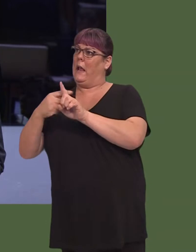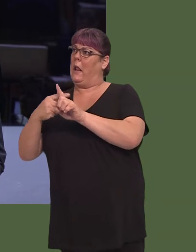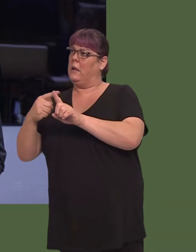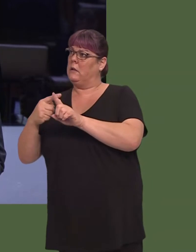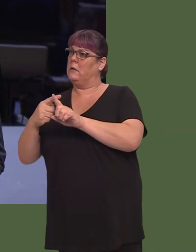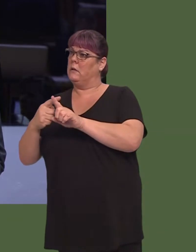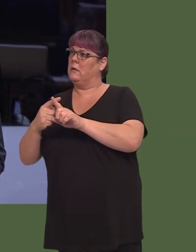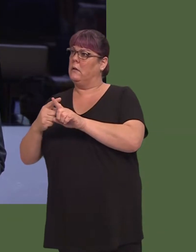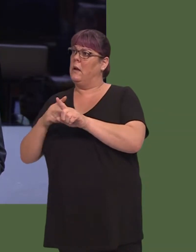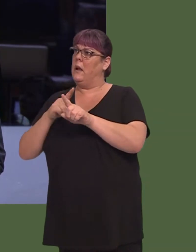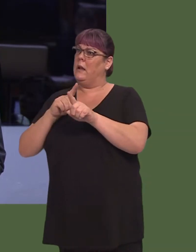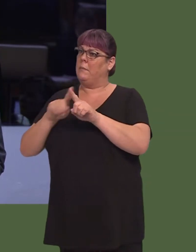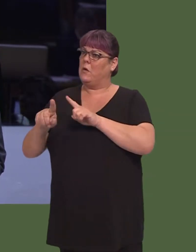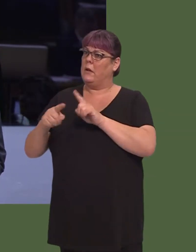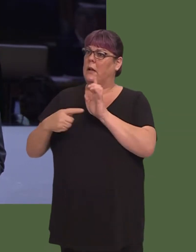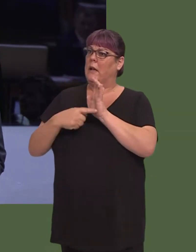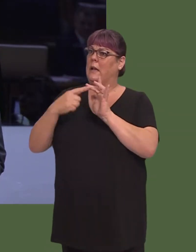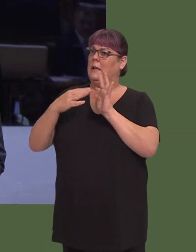the important step in releasing Government funding.